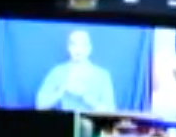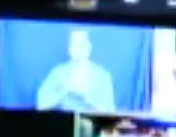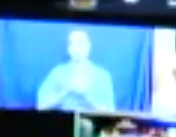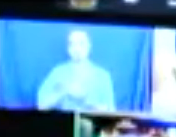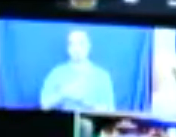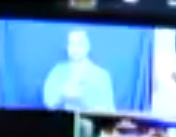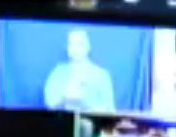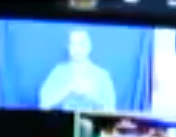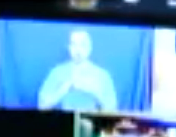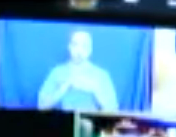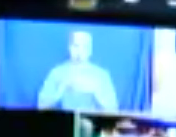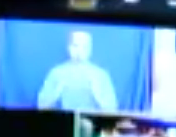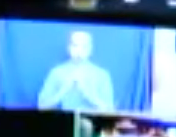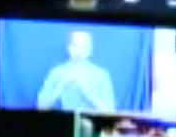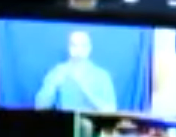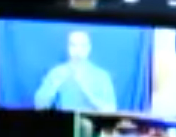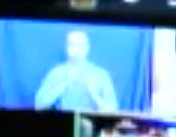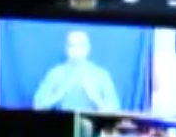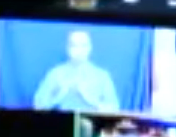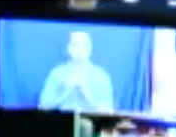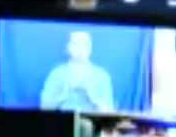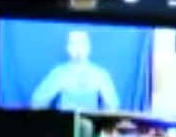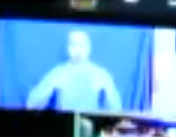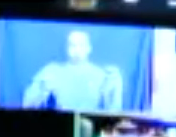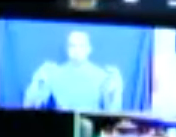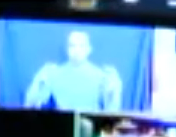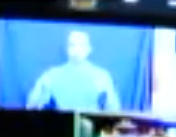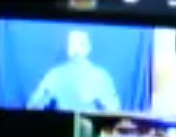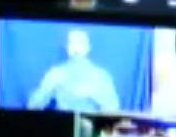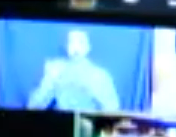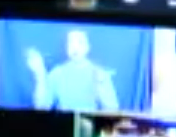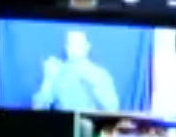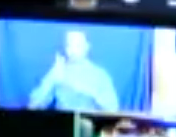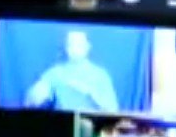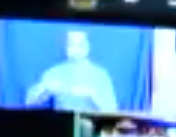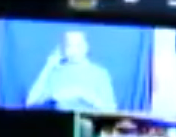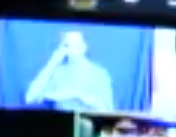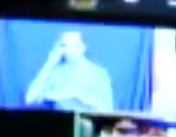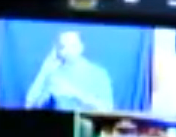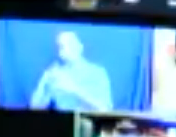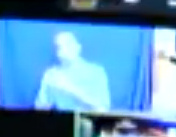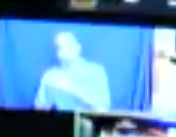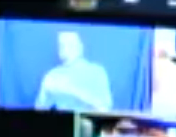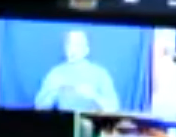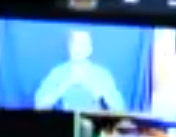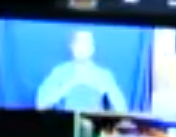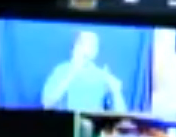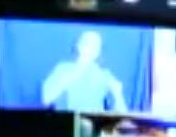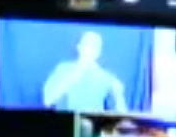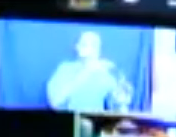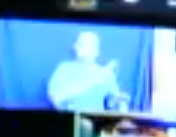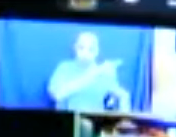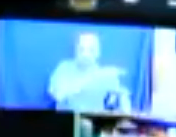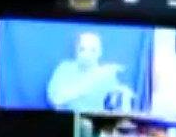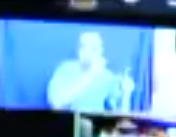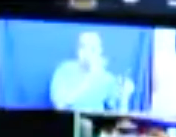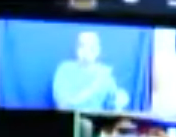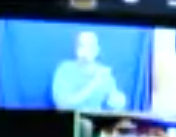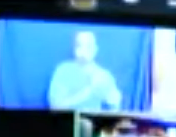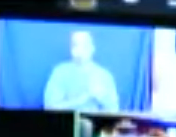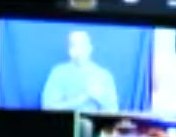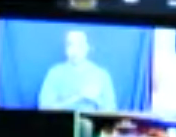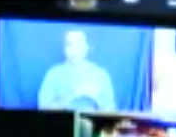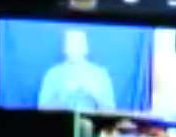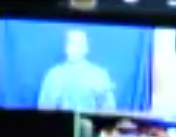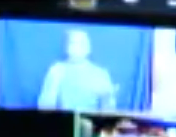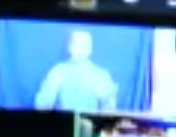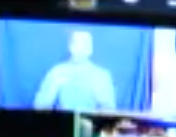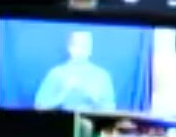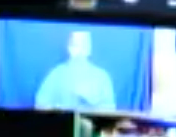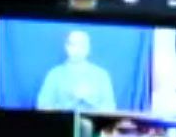ARTS COMMUNITY HAVE GROWN EXPONENTIALLY.